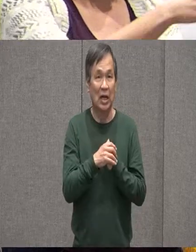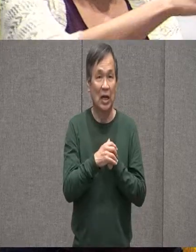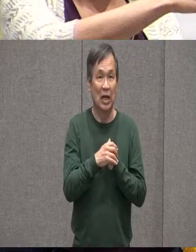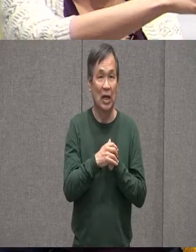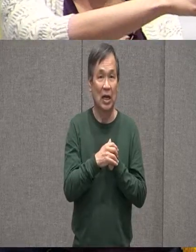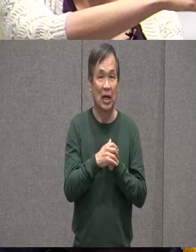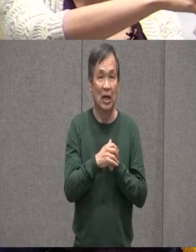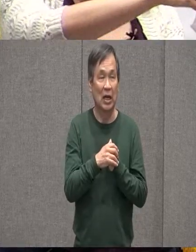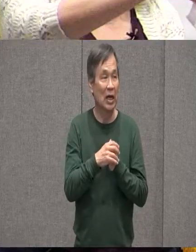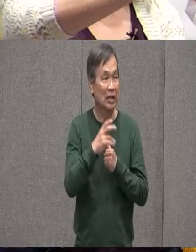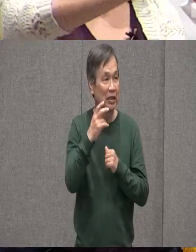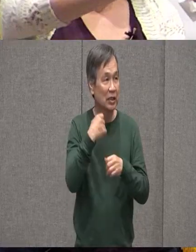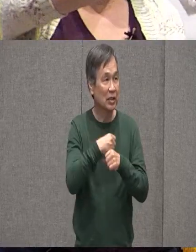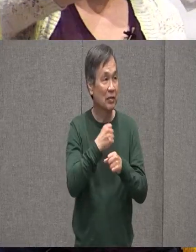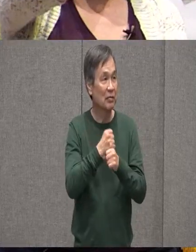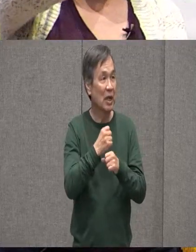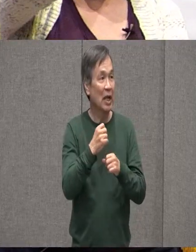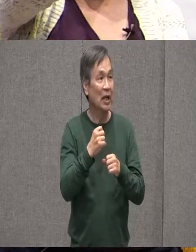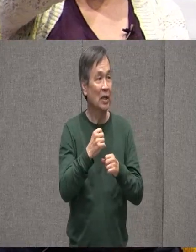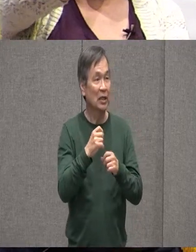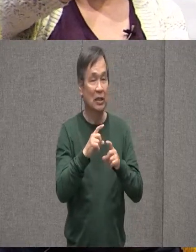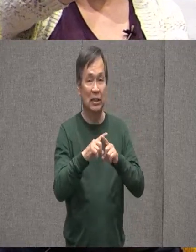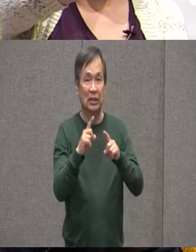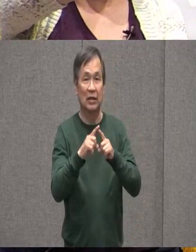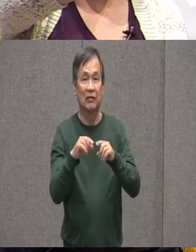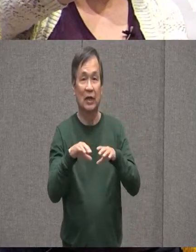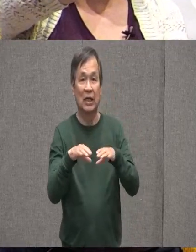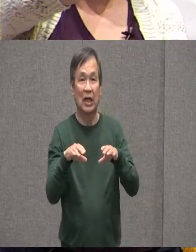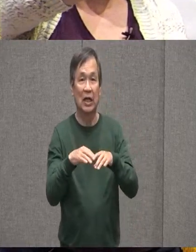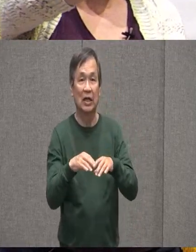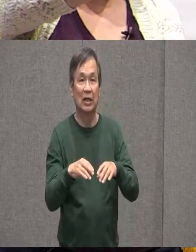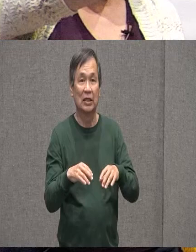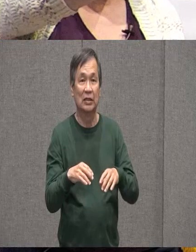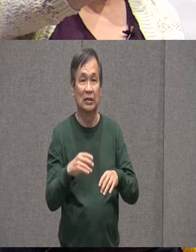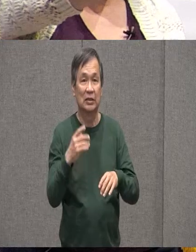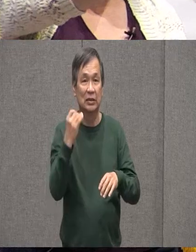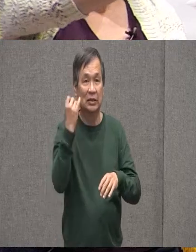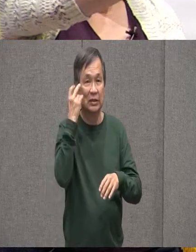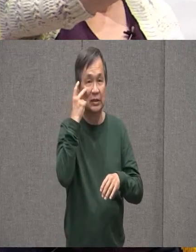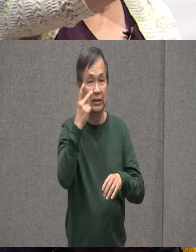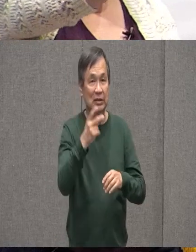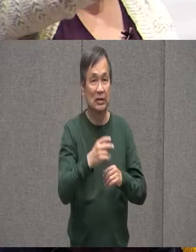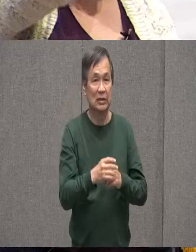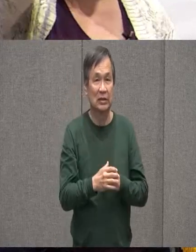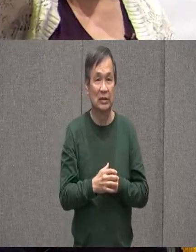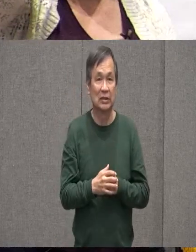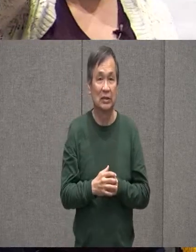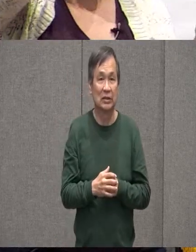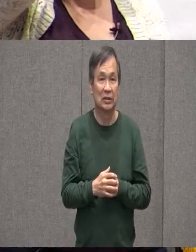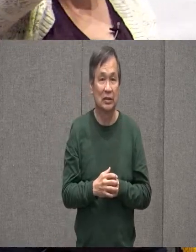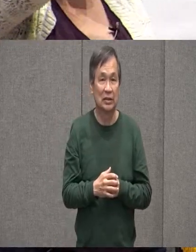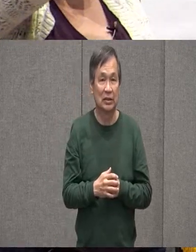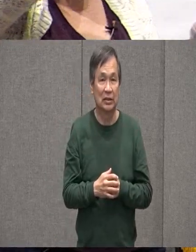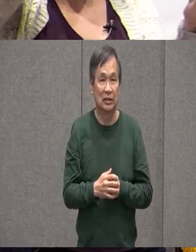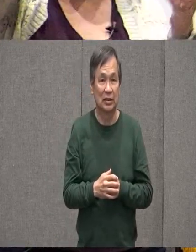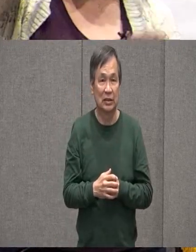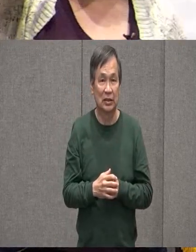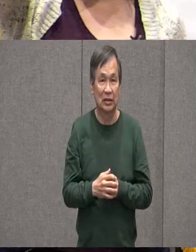this way and they just kept making layers up. And I'm gonna pop it out with my thumb or it could be even its own little house with these different little stories.